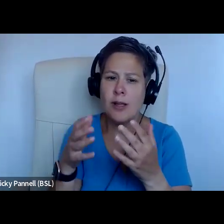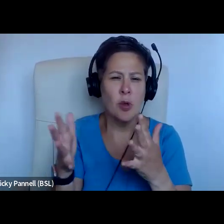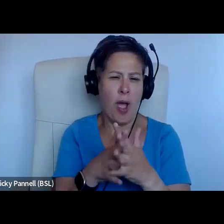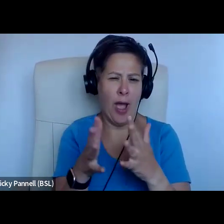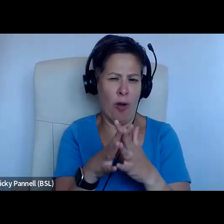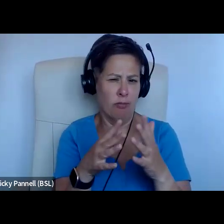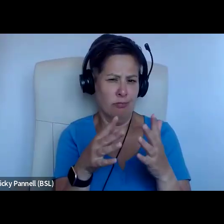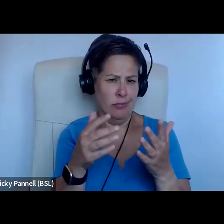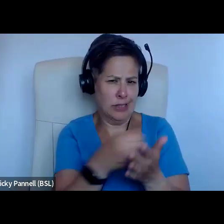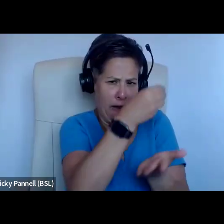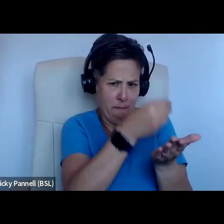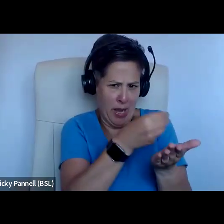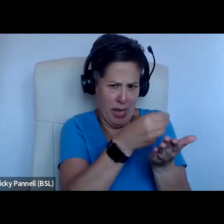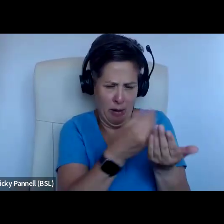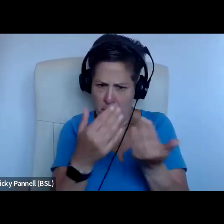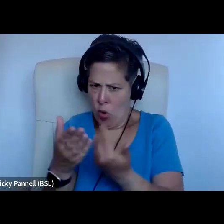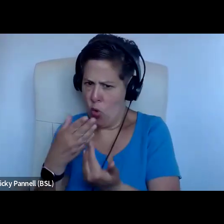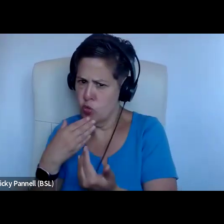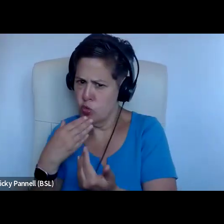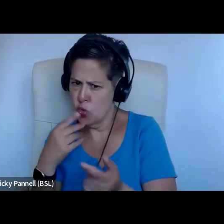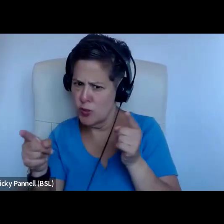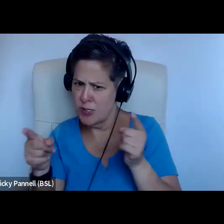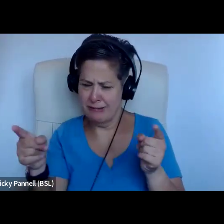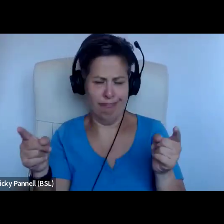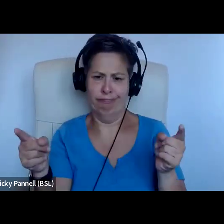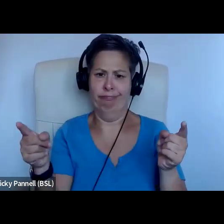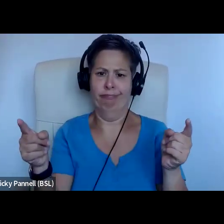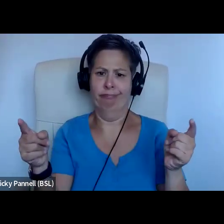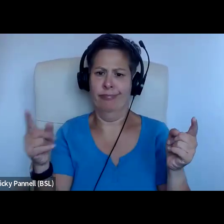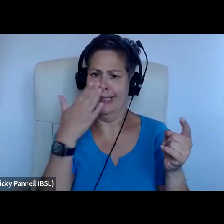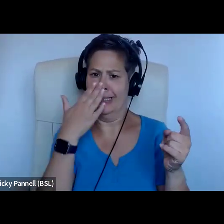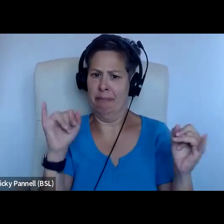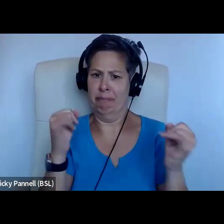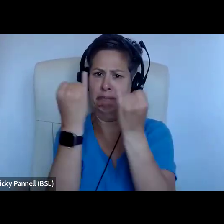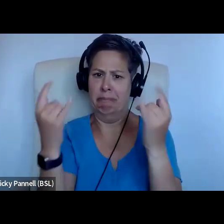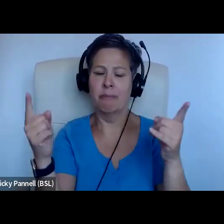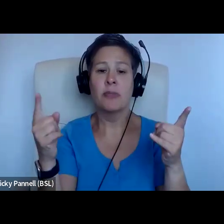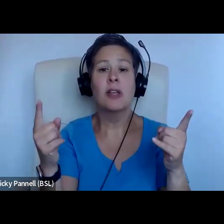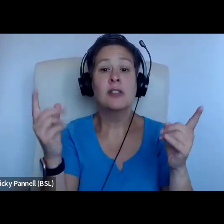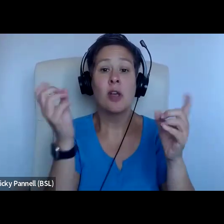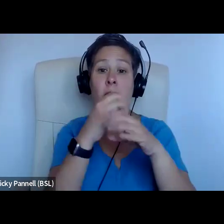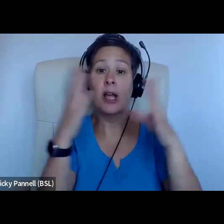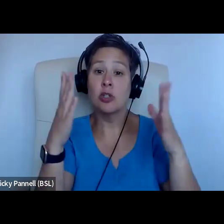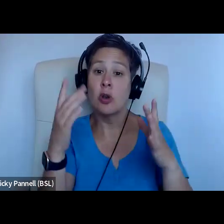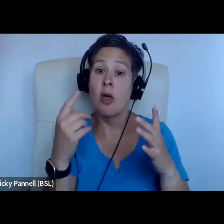receive it is higher, and somebody could argue that that overall creates a better impact because